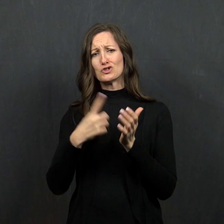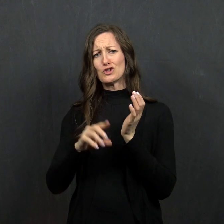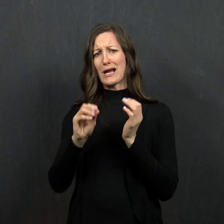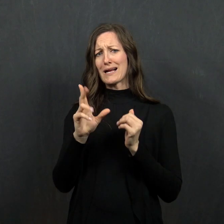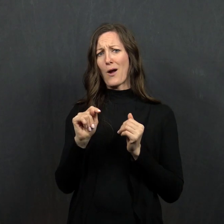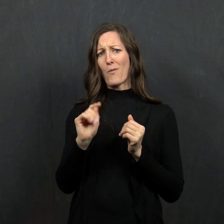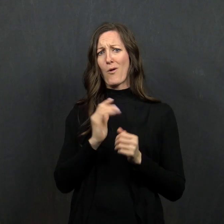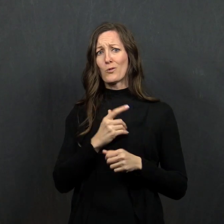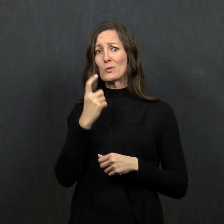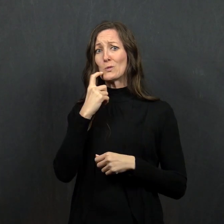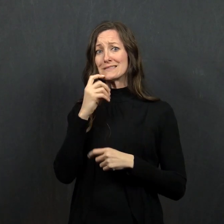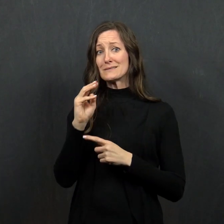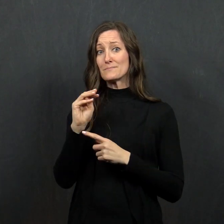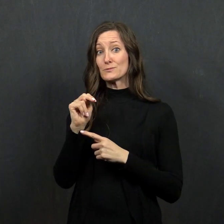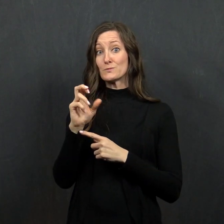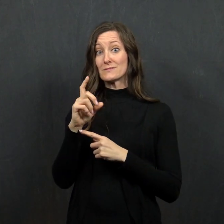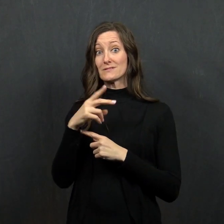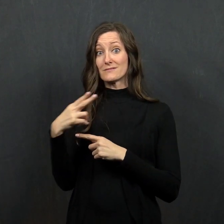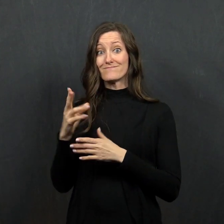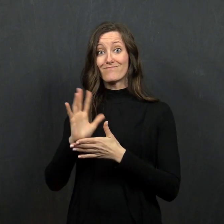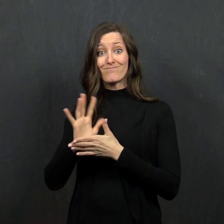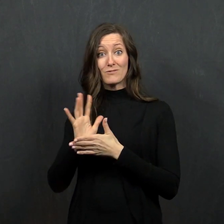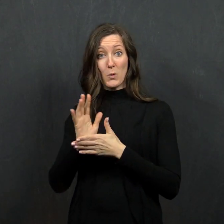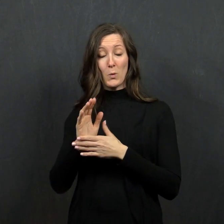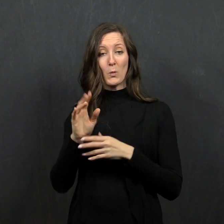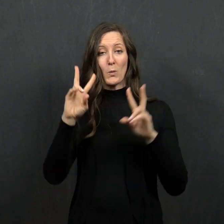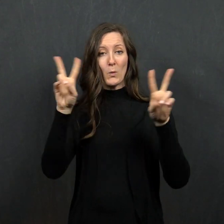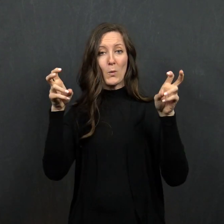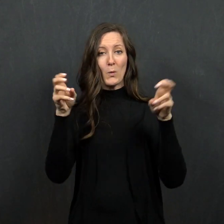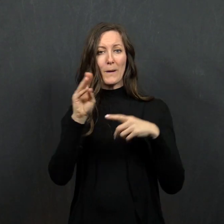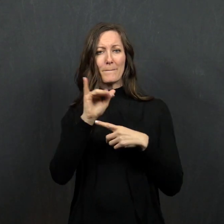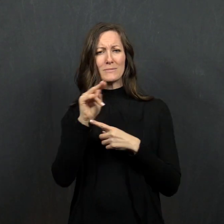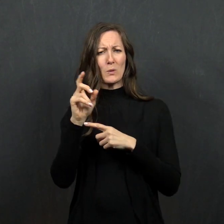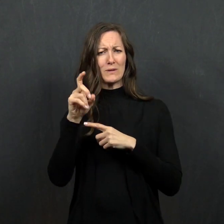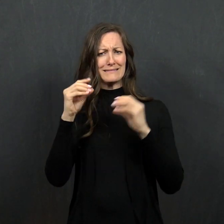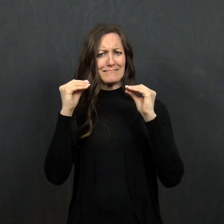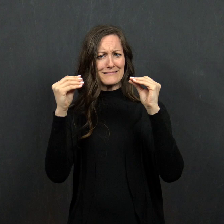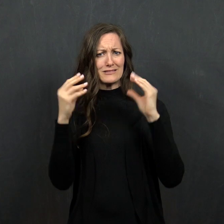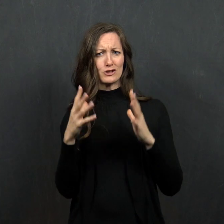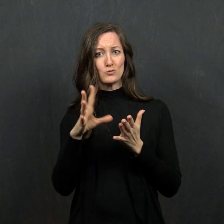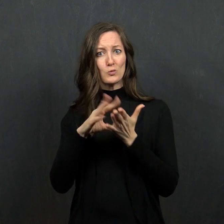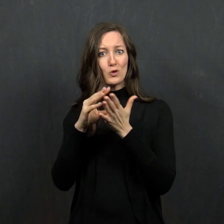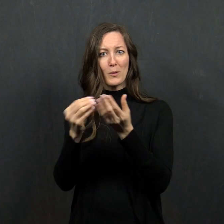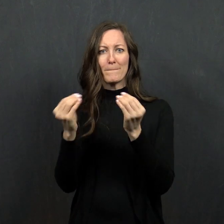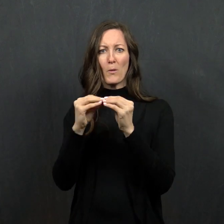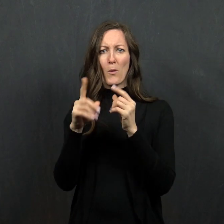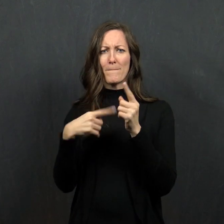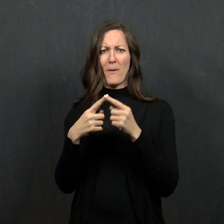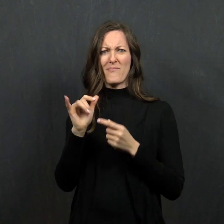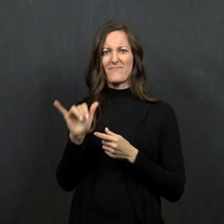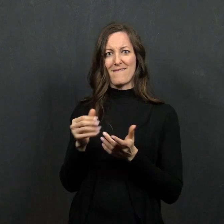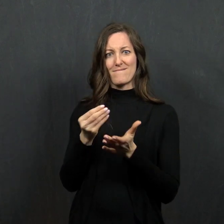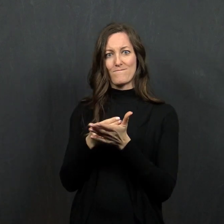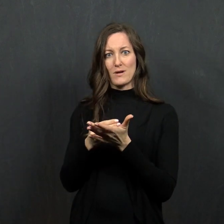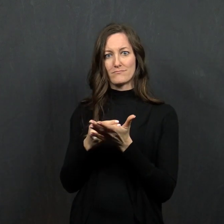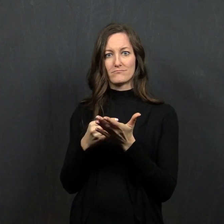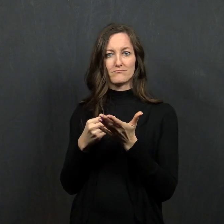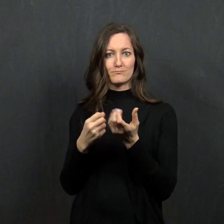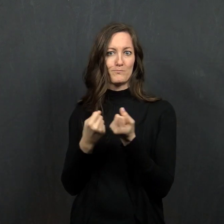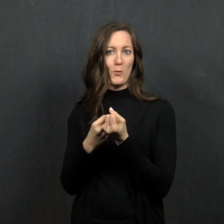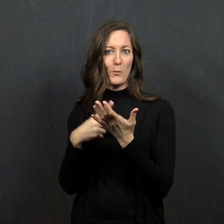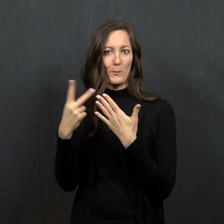Watch MNCDHH’s video, “Minnesota Needs Teachers!” to learn more about those programs.